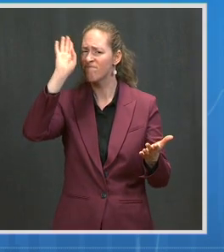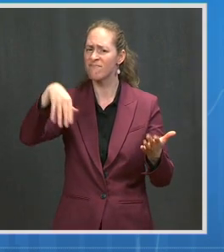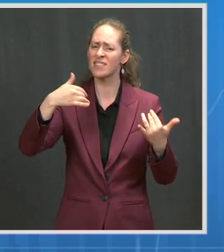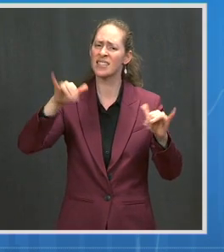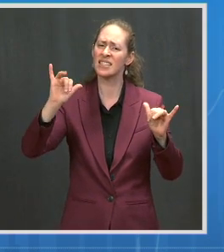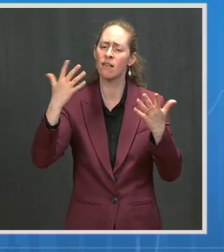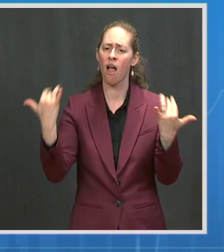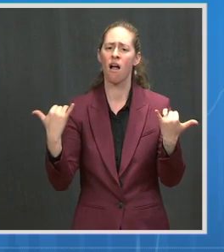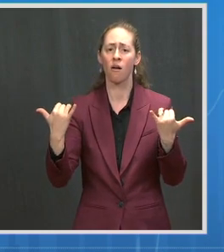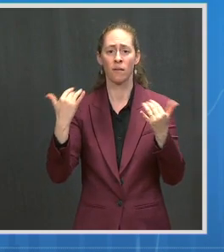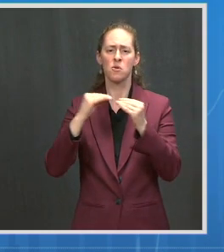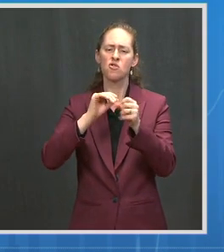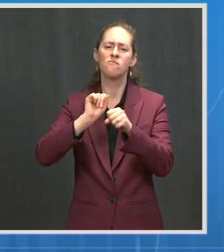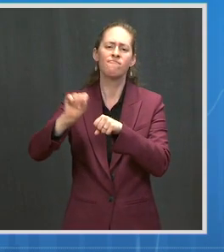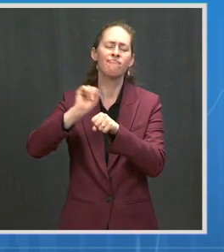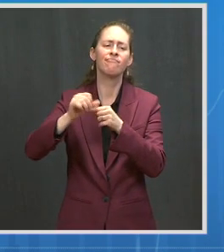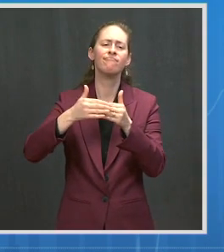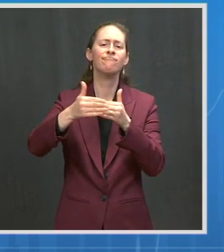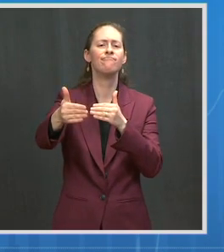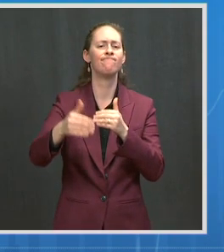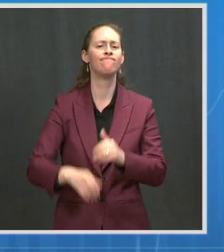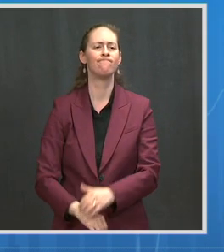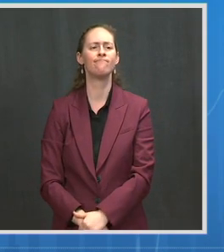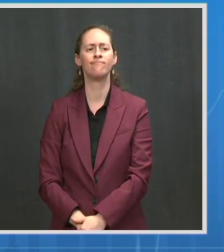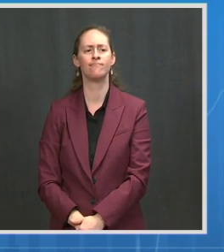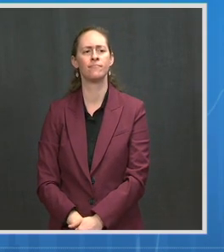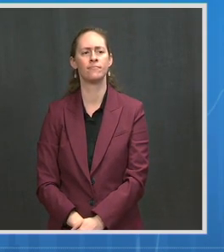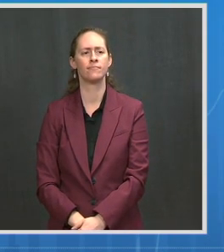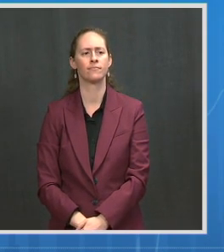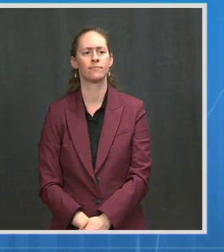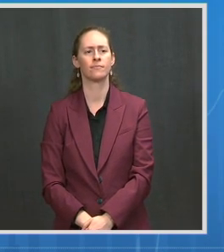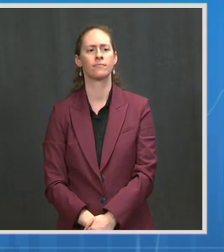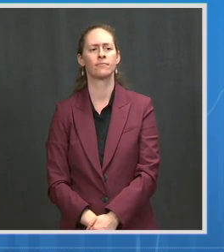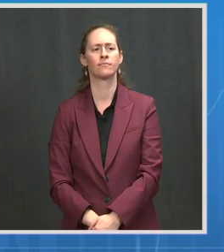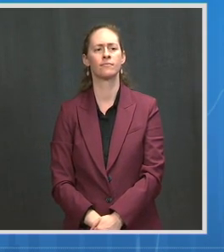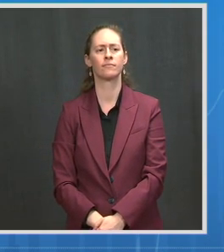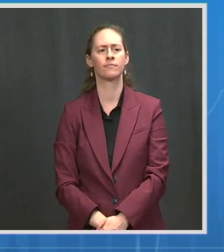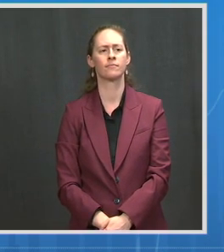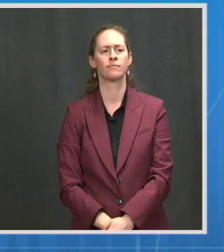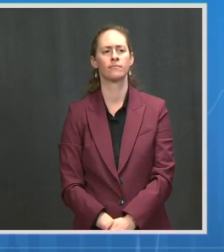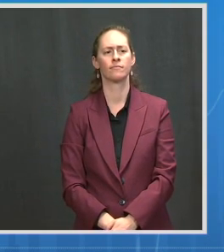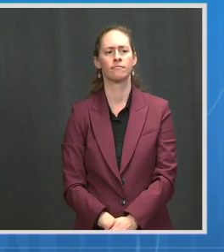more about those efforts going forward. And we don't have an update as of now on the timing